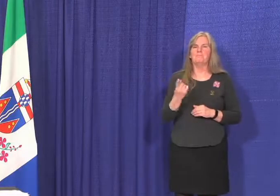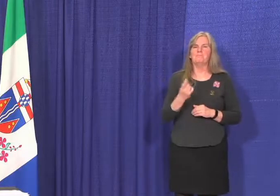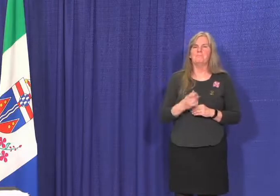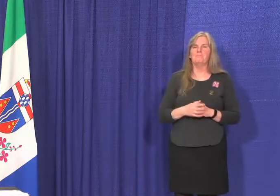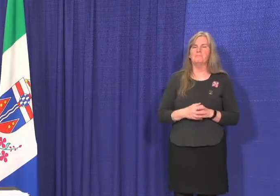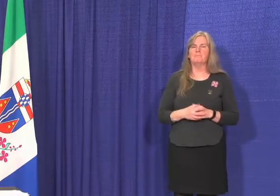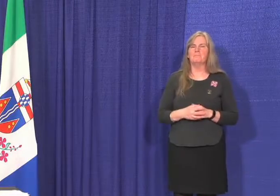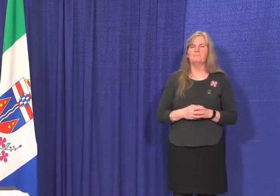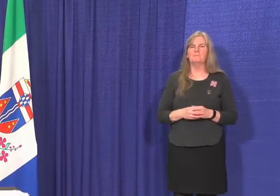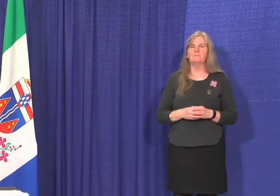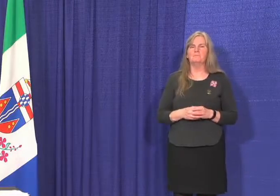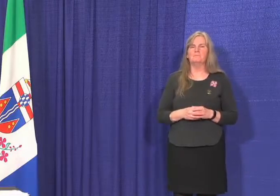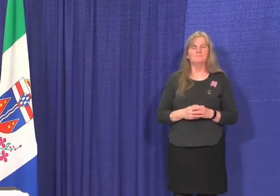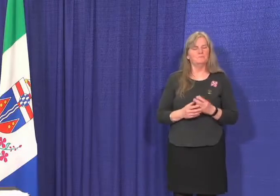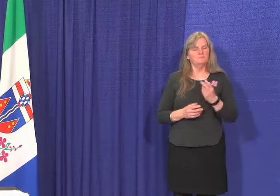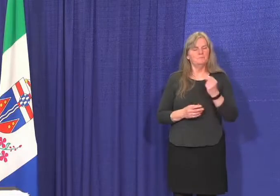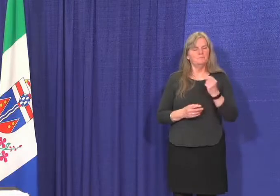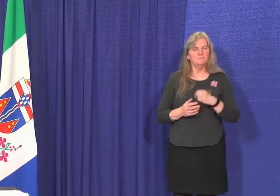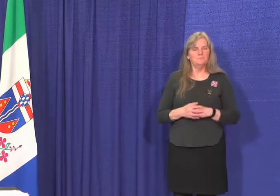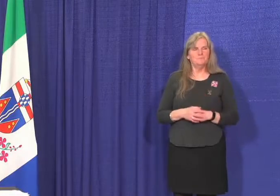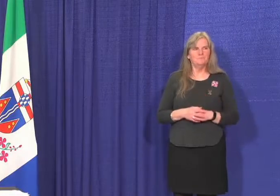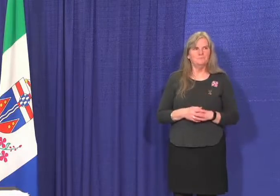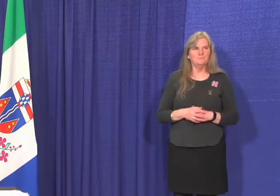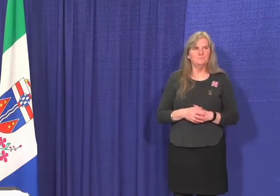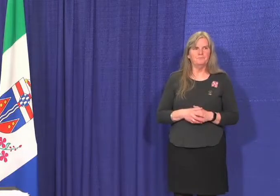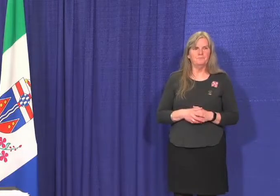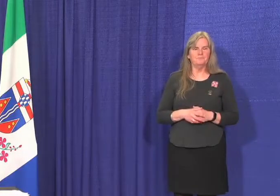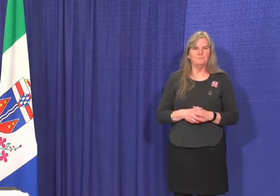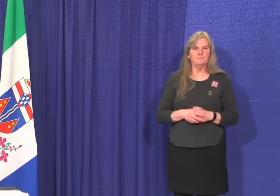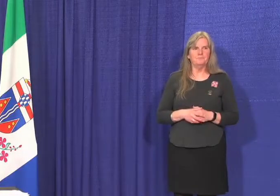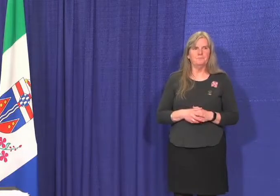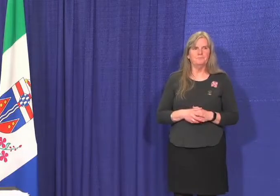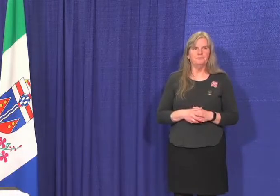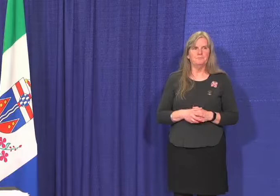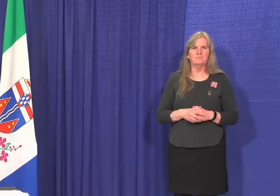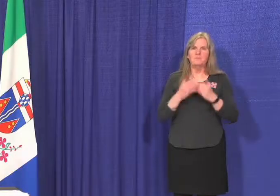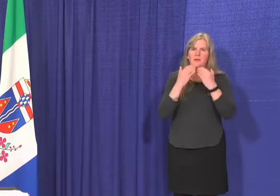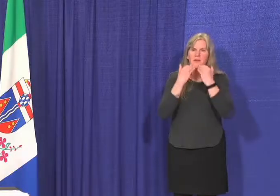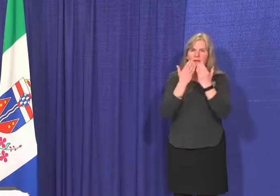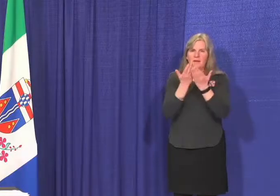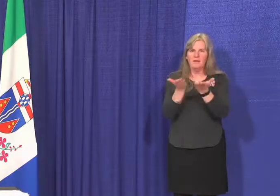situation with zero cases active and excellent numbers of